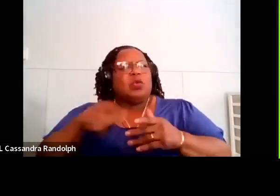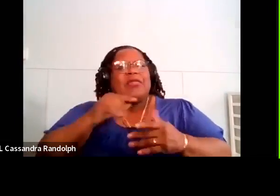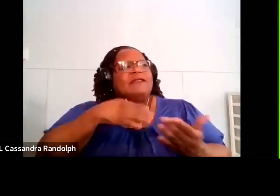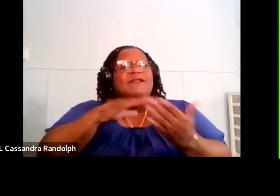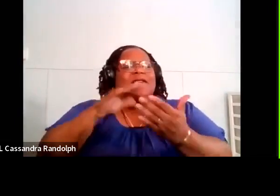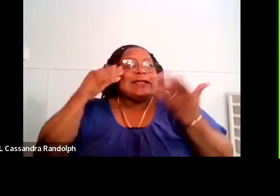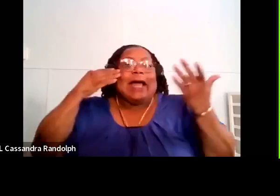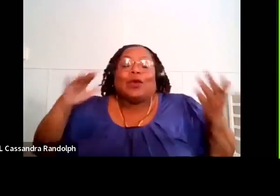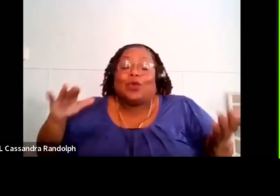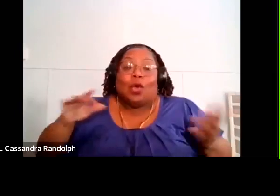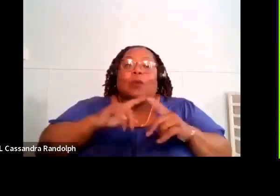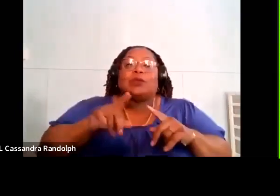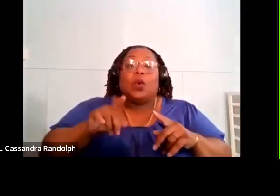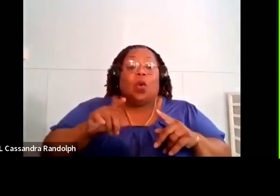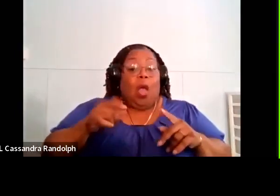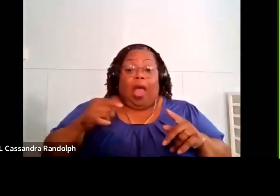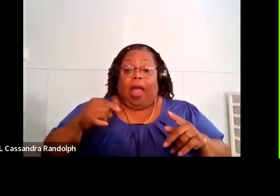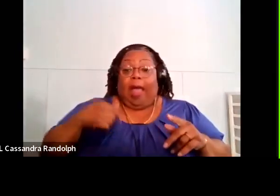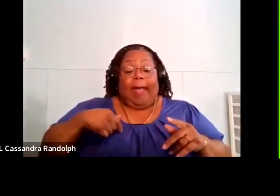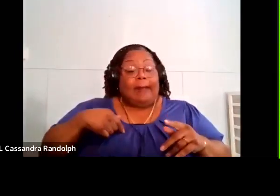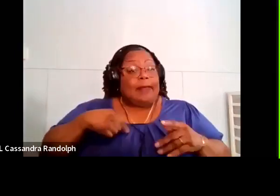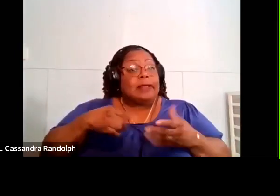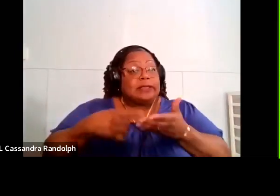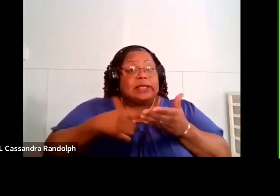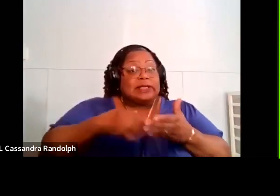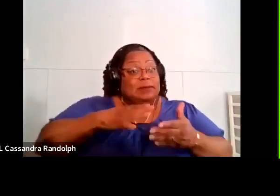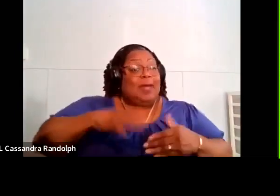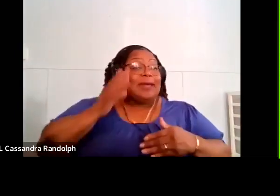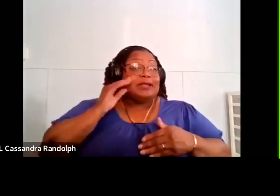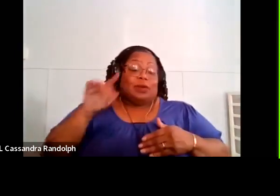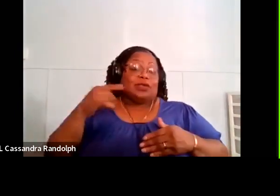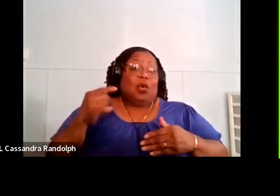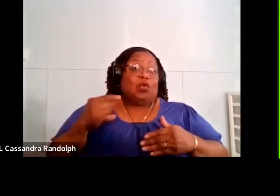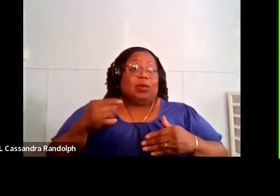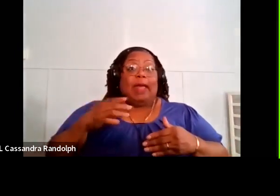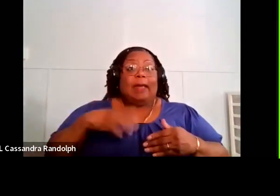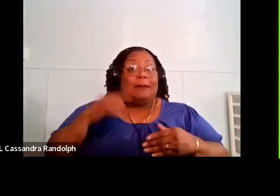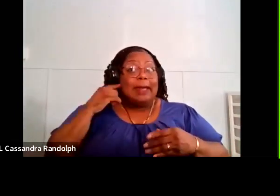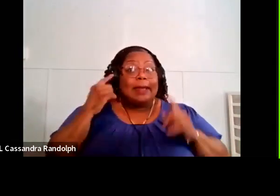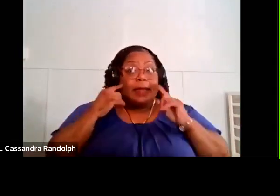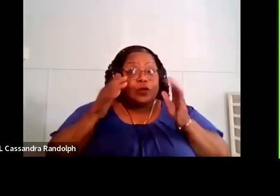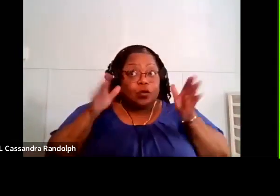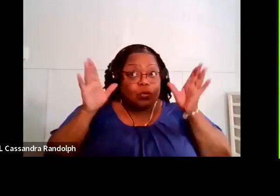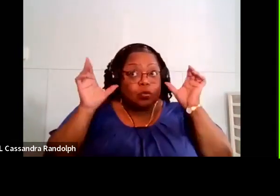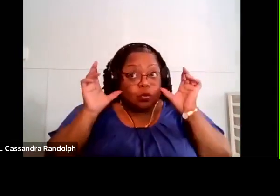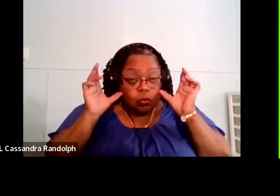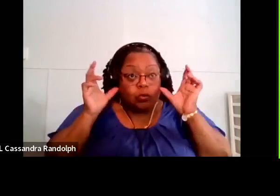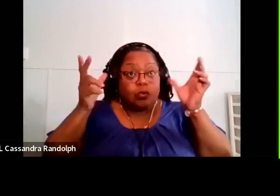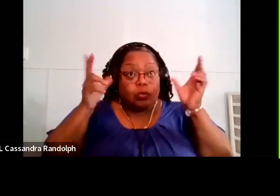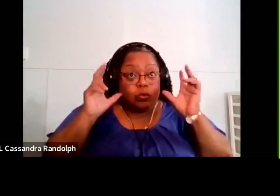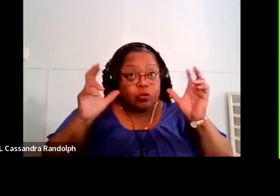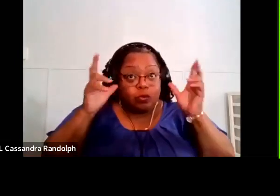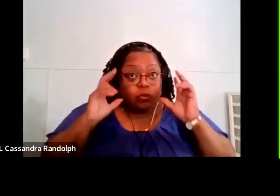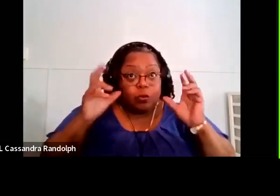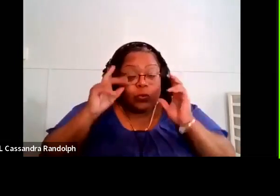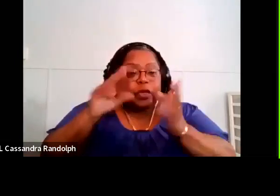talking about trans women or whether we are talking about women in the LGBTQIA